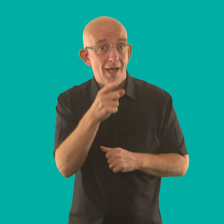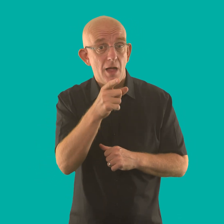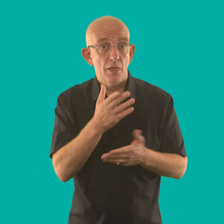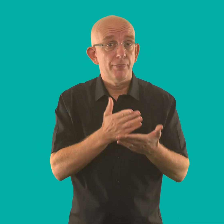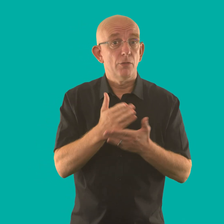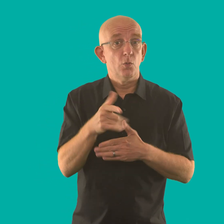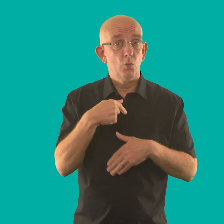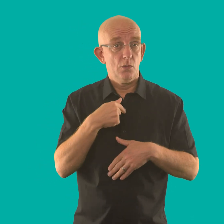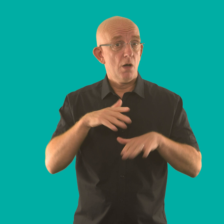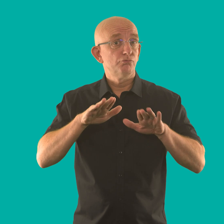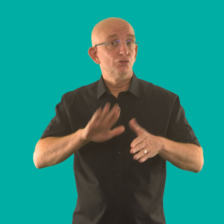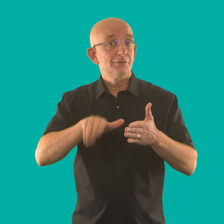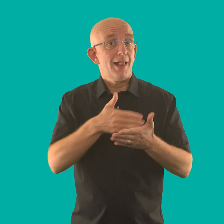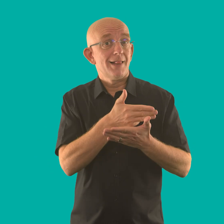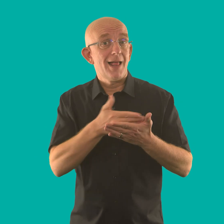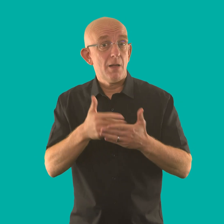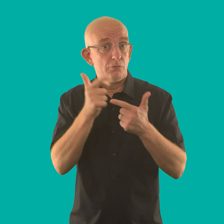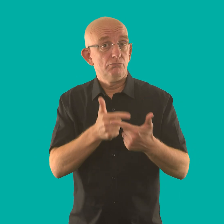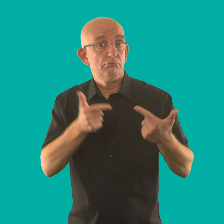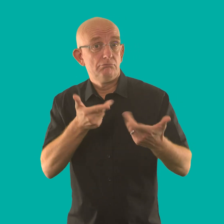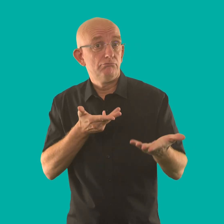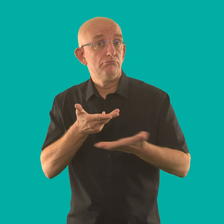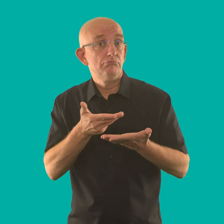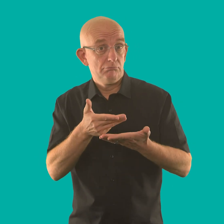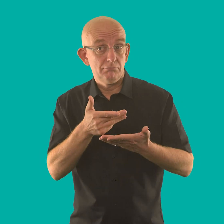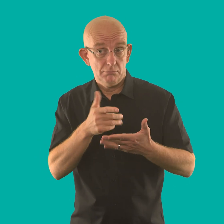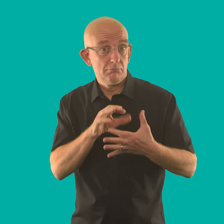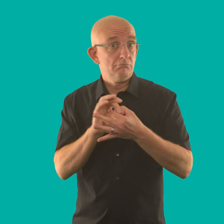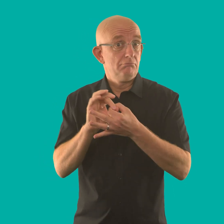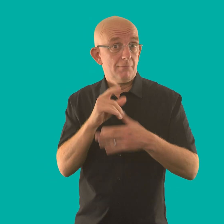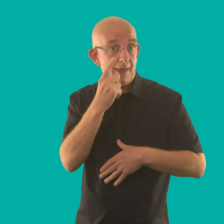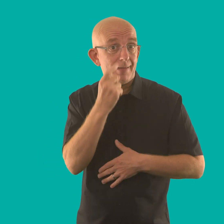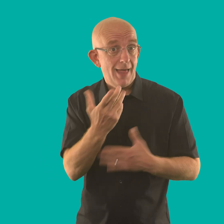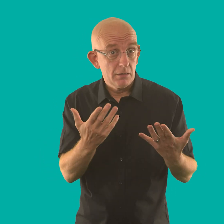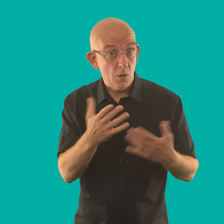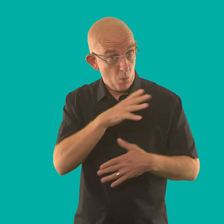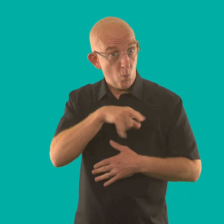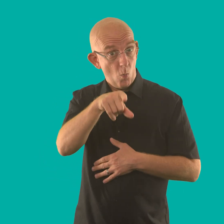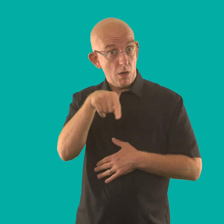You can use our British Sign Language Video Relay Service.